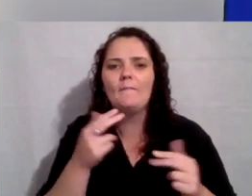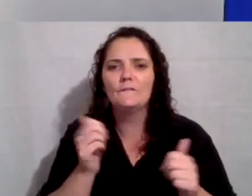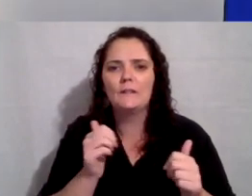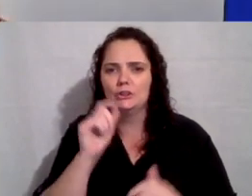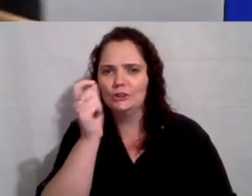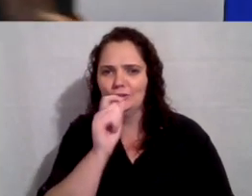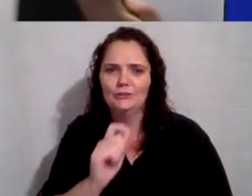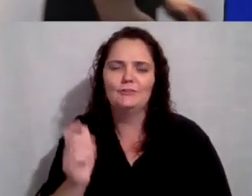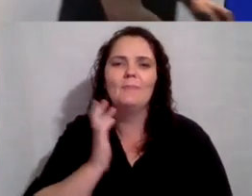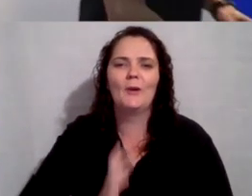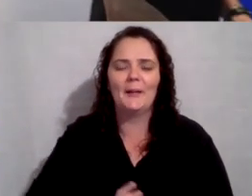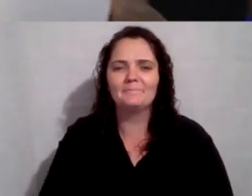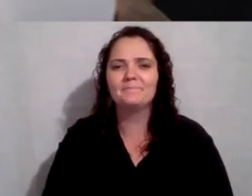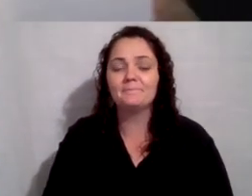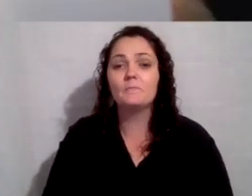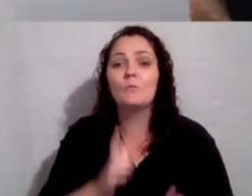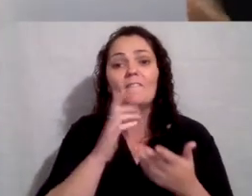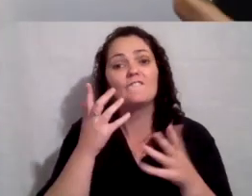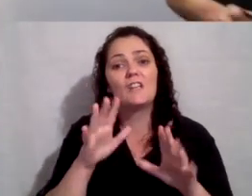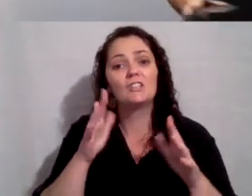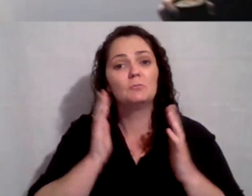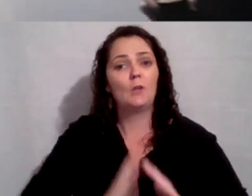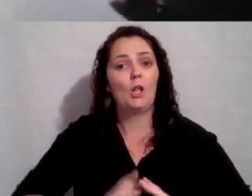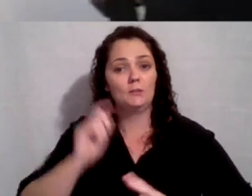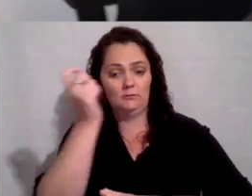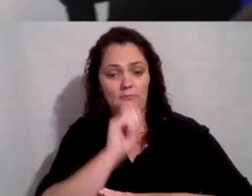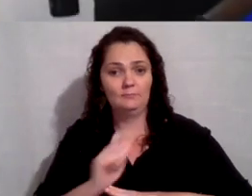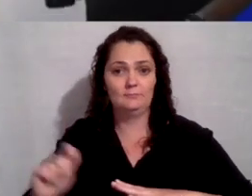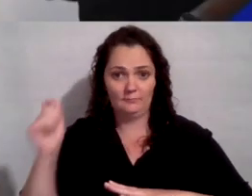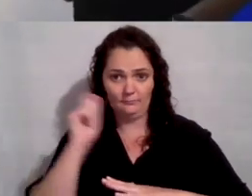Okay and as soon as you're done with that contour, then you're going to come